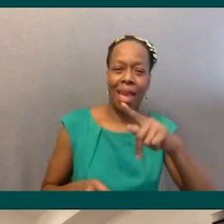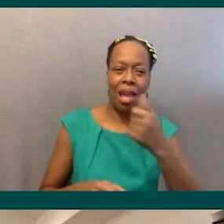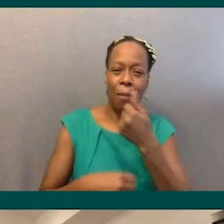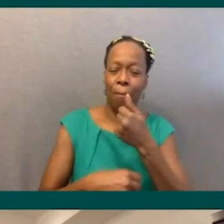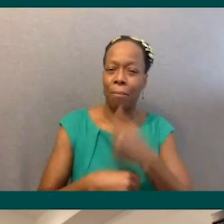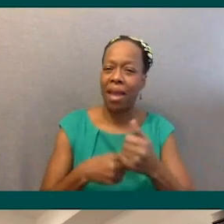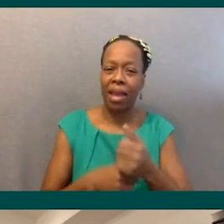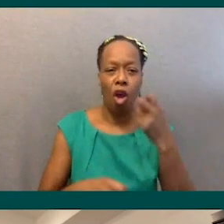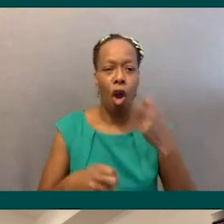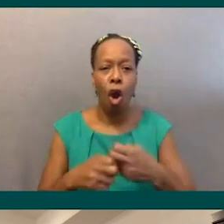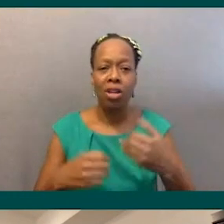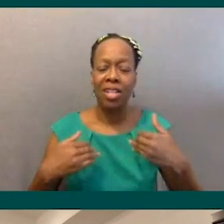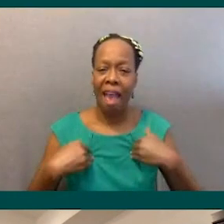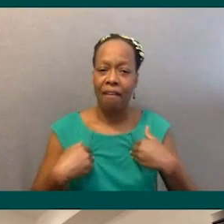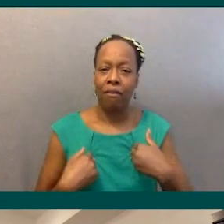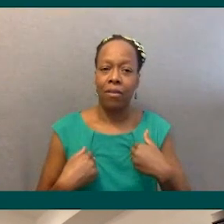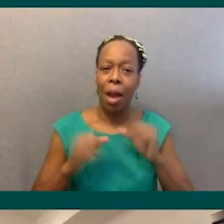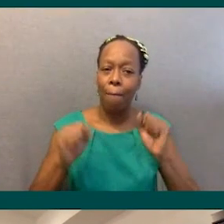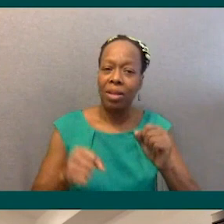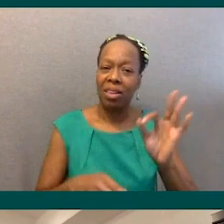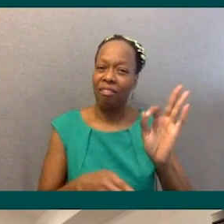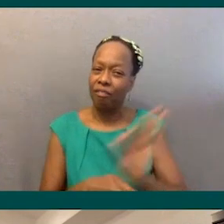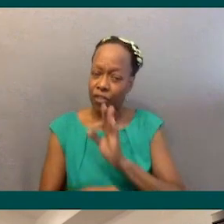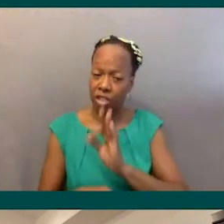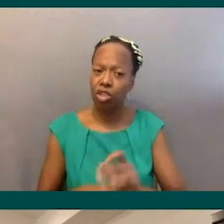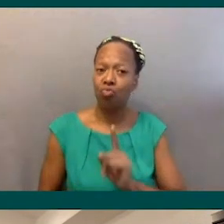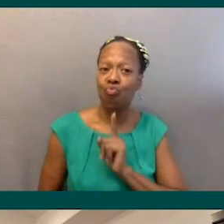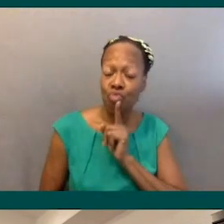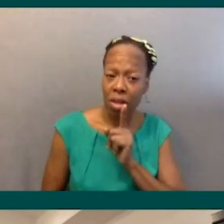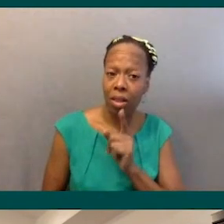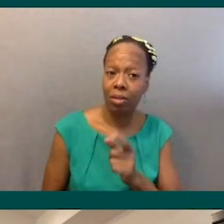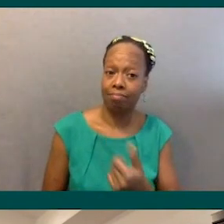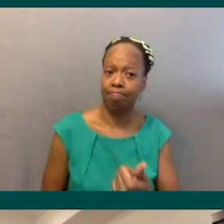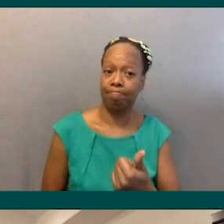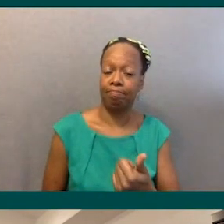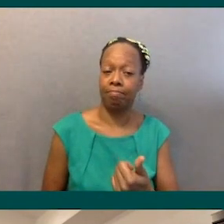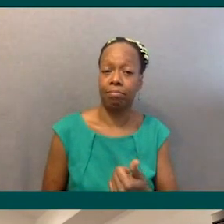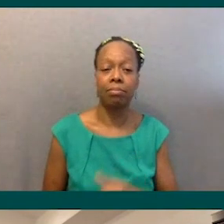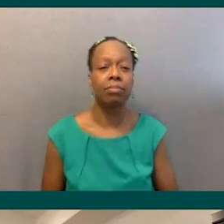very significantly sometimes. And when we're looking at sort of the most common types